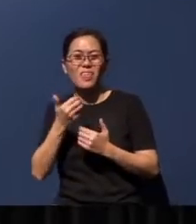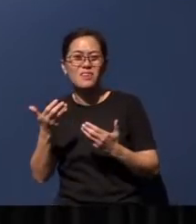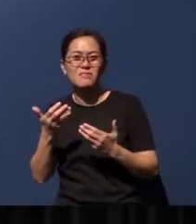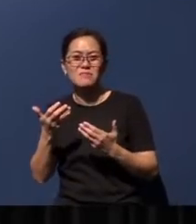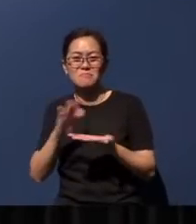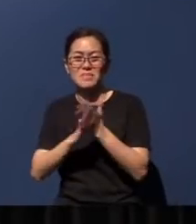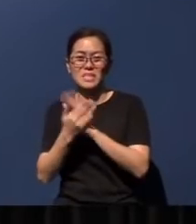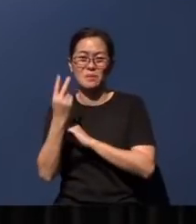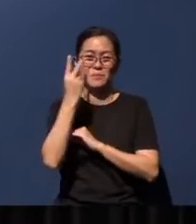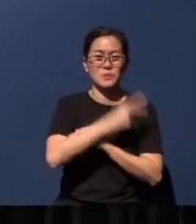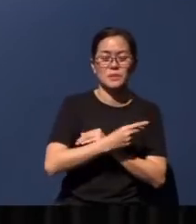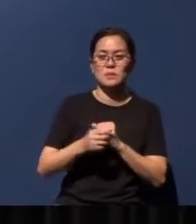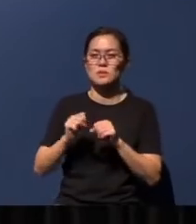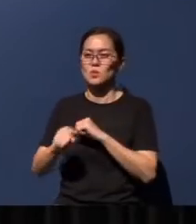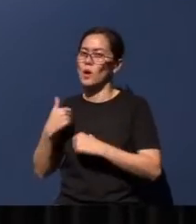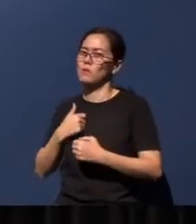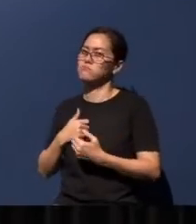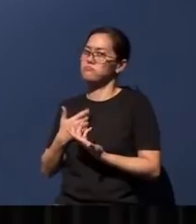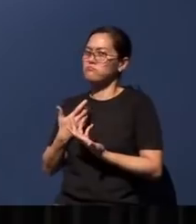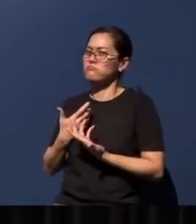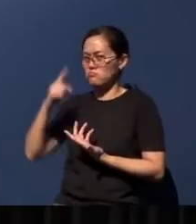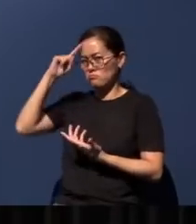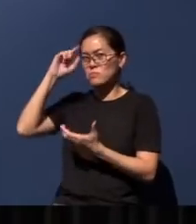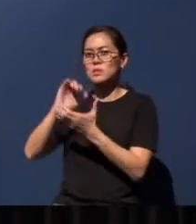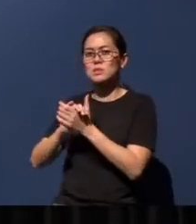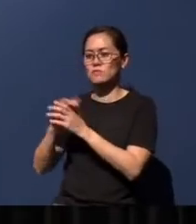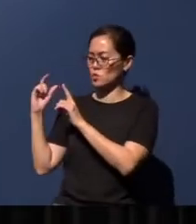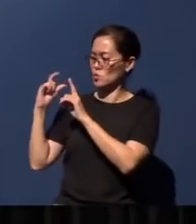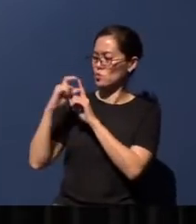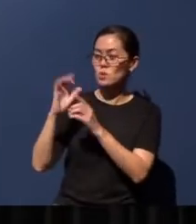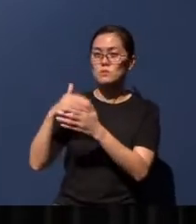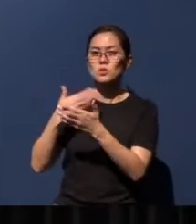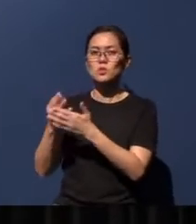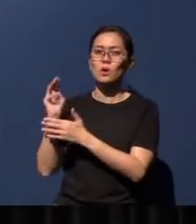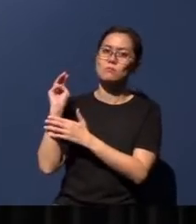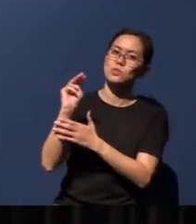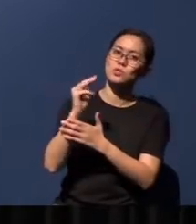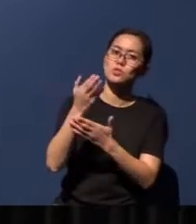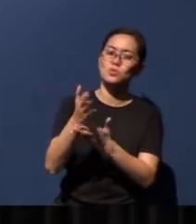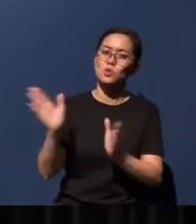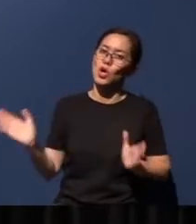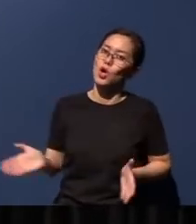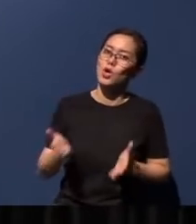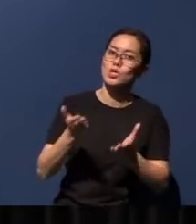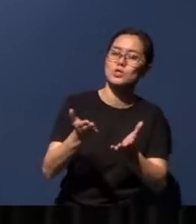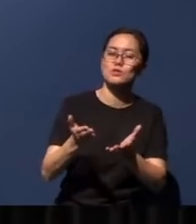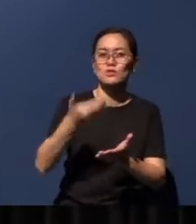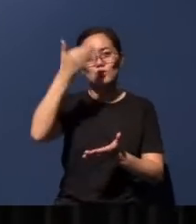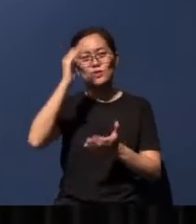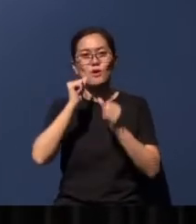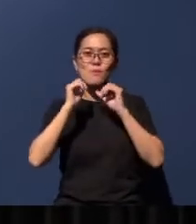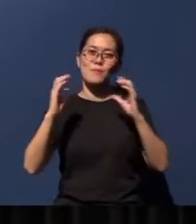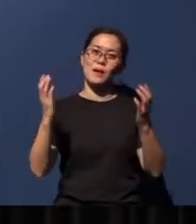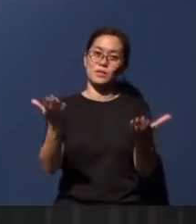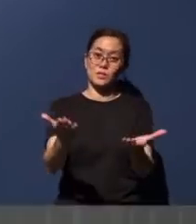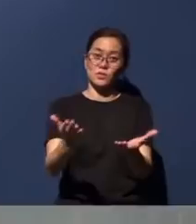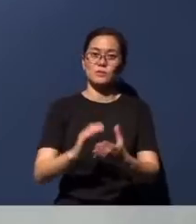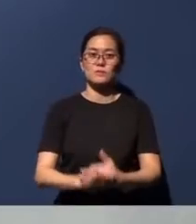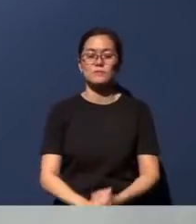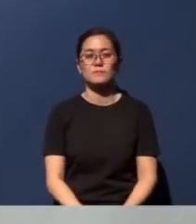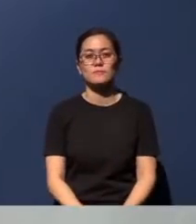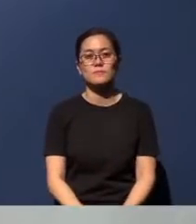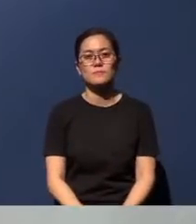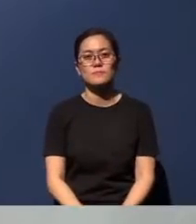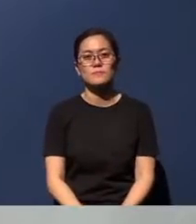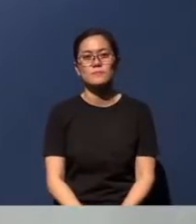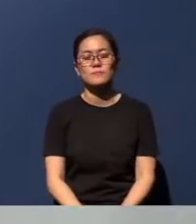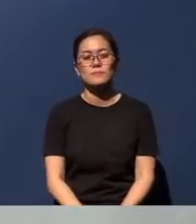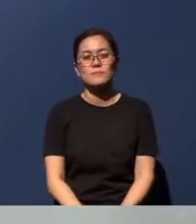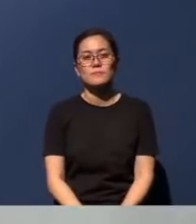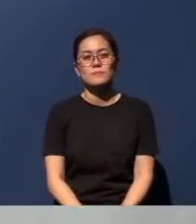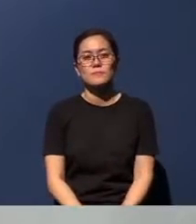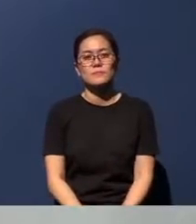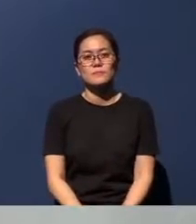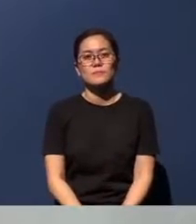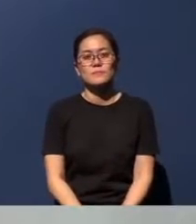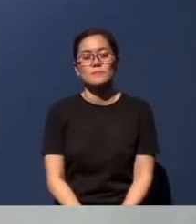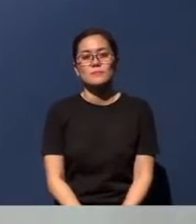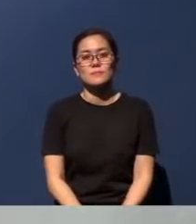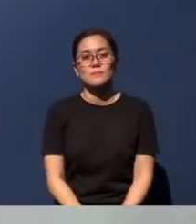I trust that the words of the song will minister to you and will encourage you. God bless you.